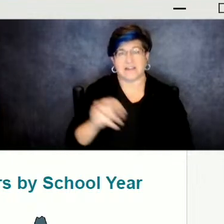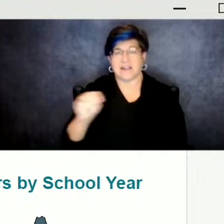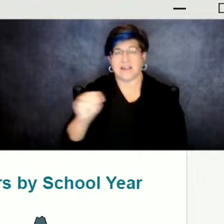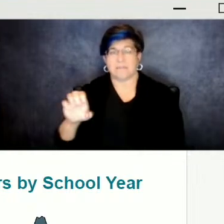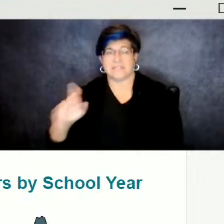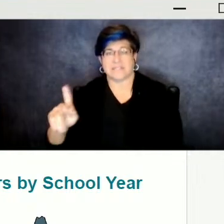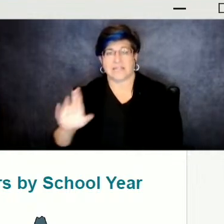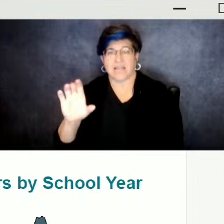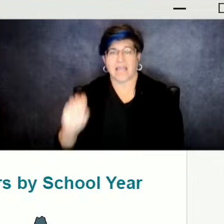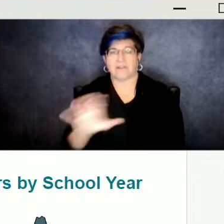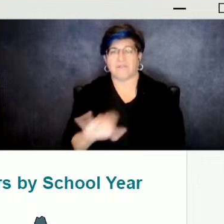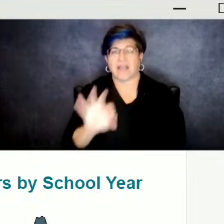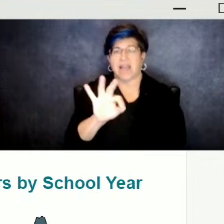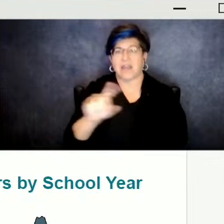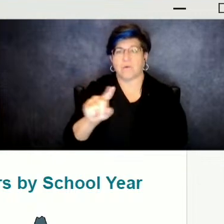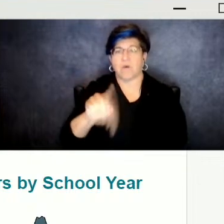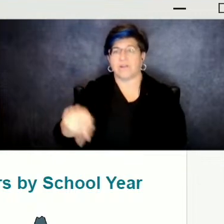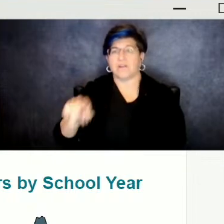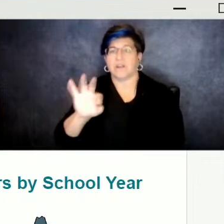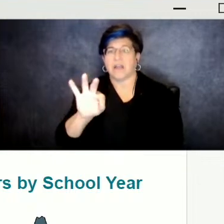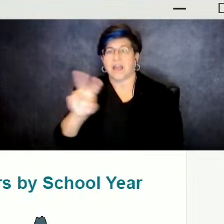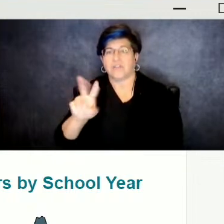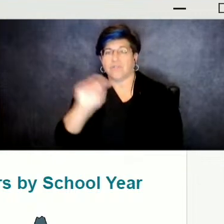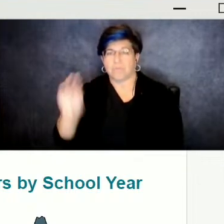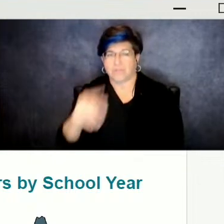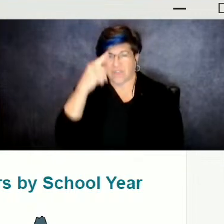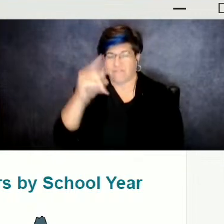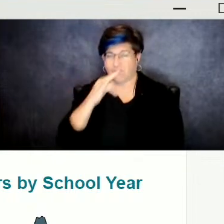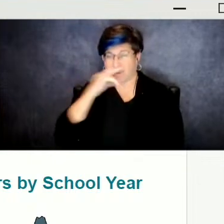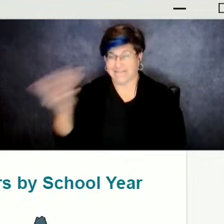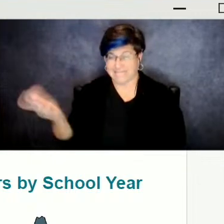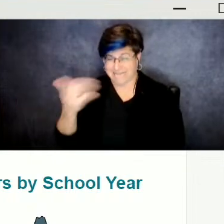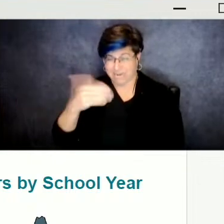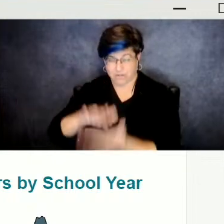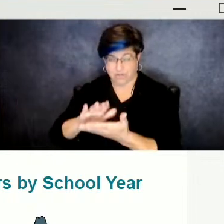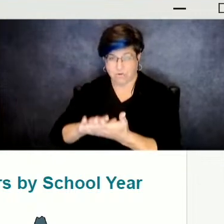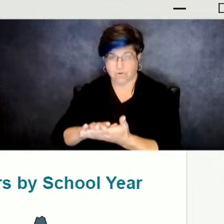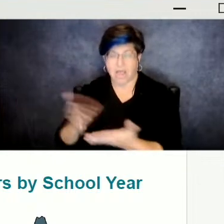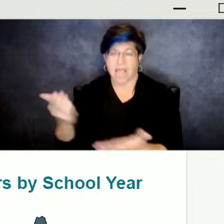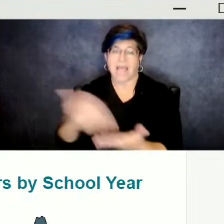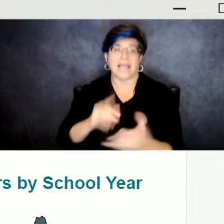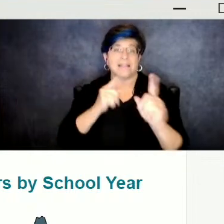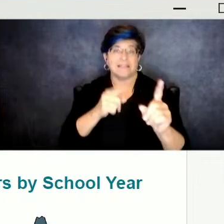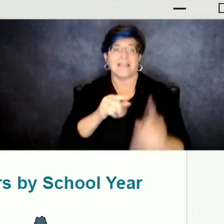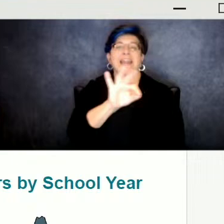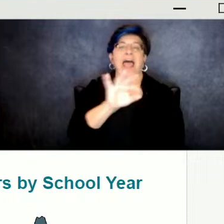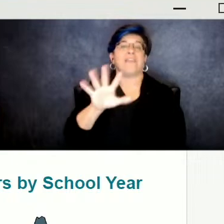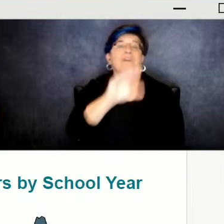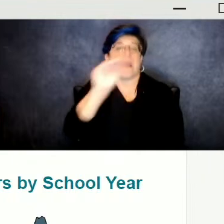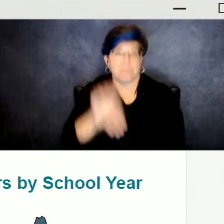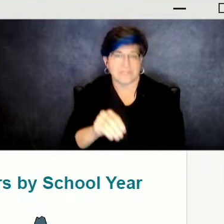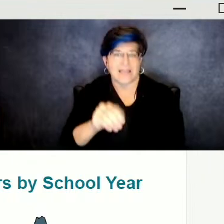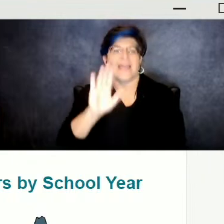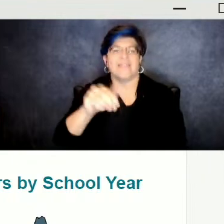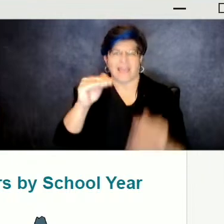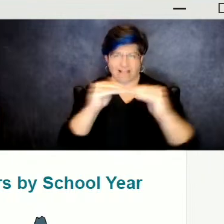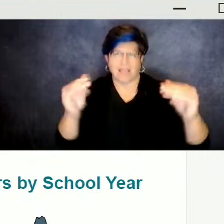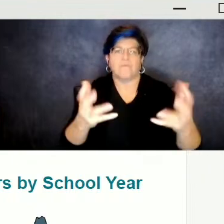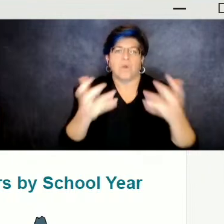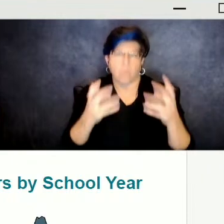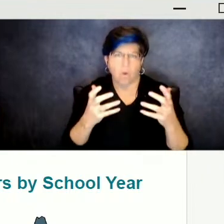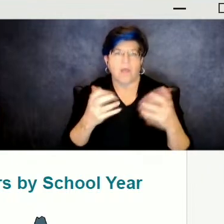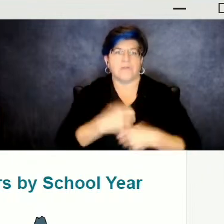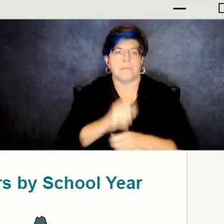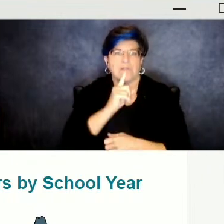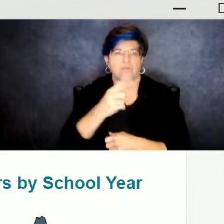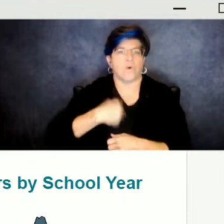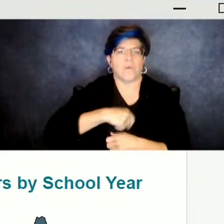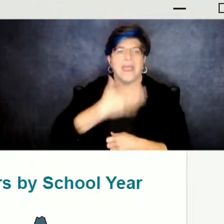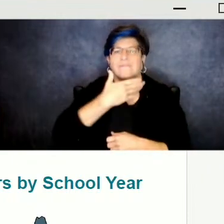MECKLENBURG COUNTY IS AROUND 91